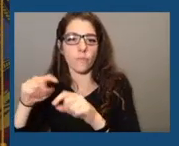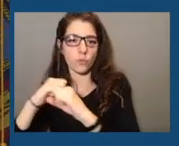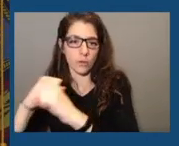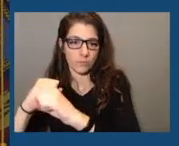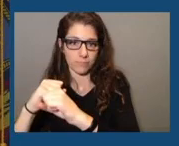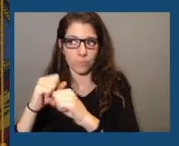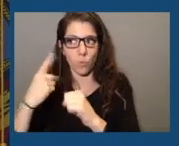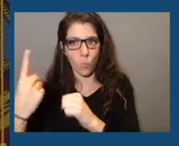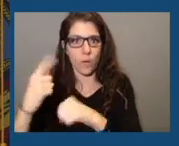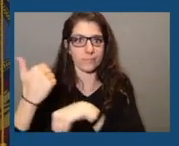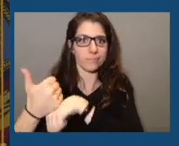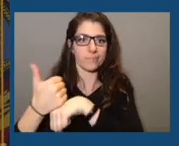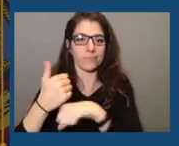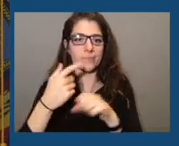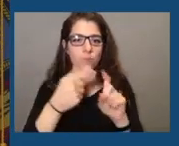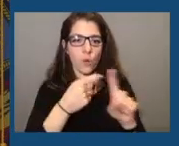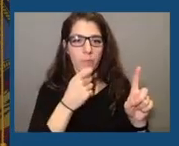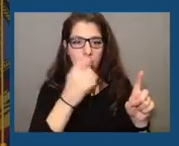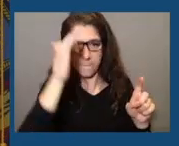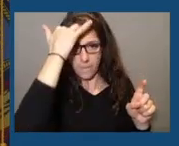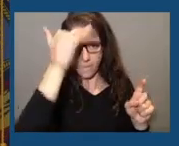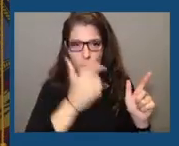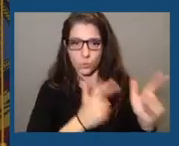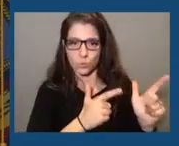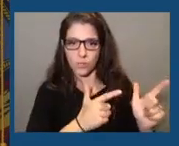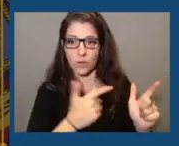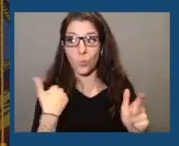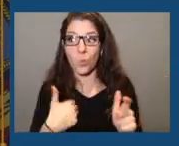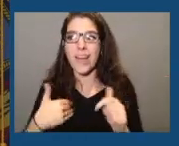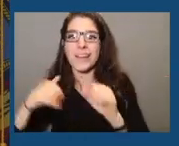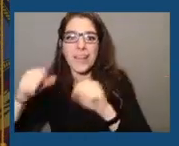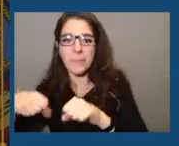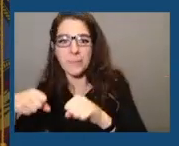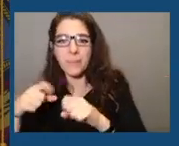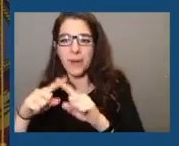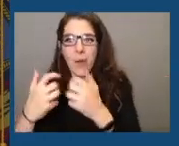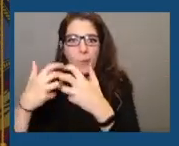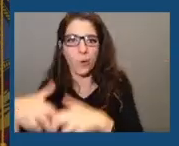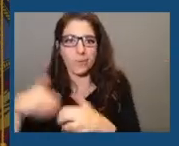I knew we had the capability but people weren't really sure how it should work. We went from 95